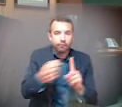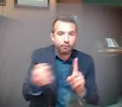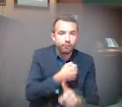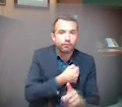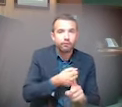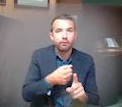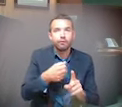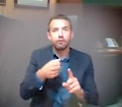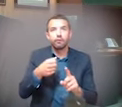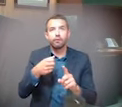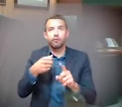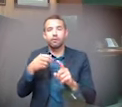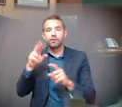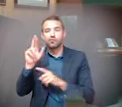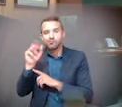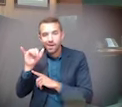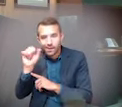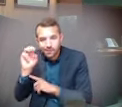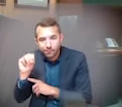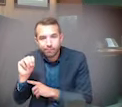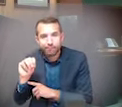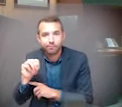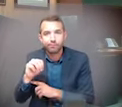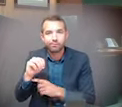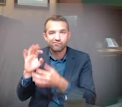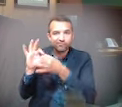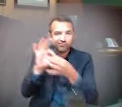a pandemic, because I sort of think of pandemics as things that come